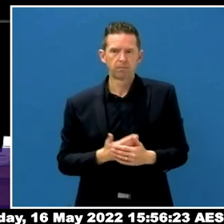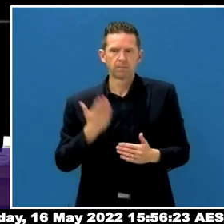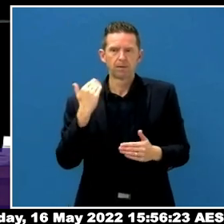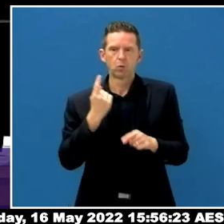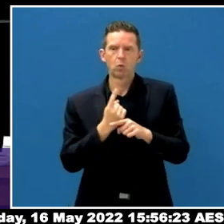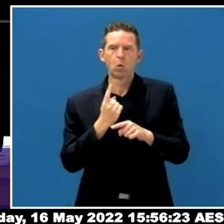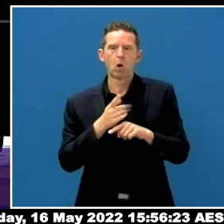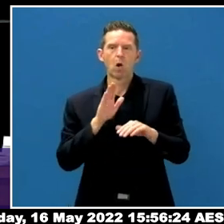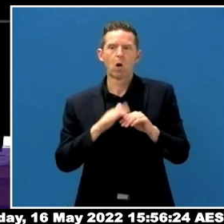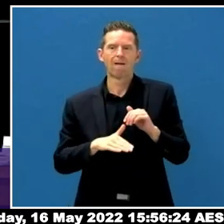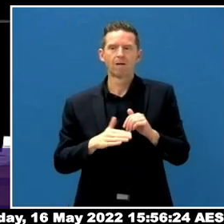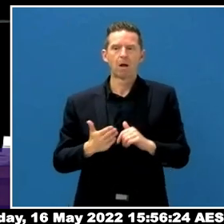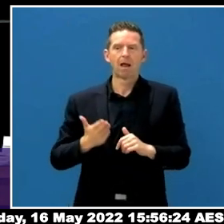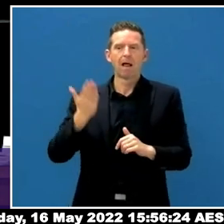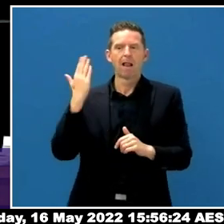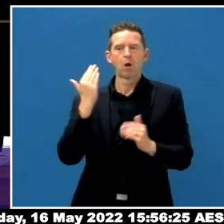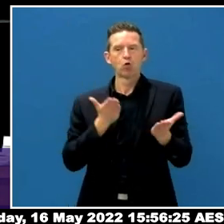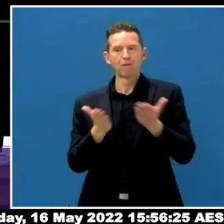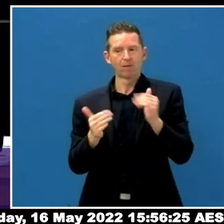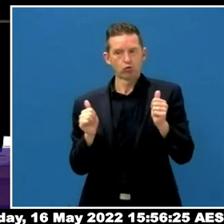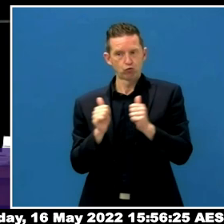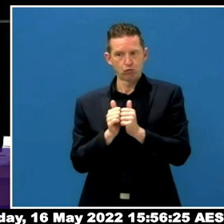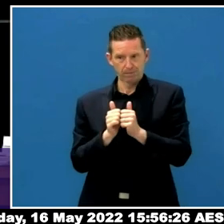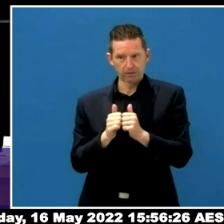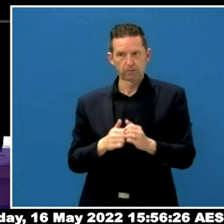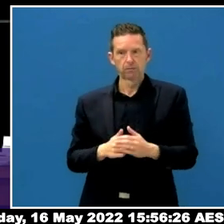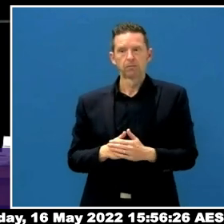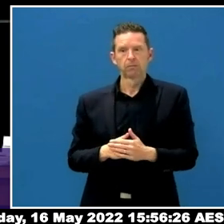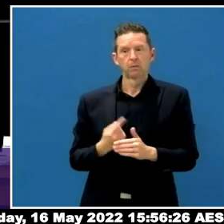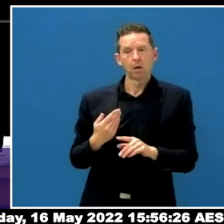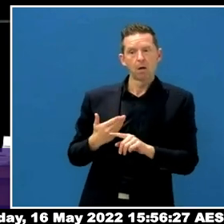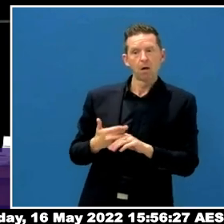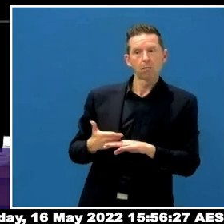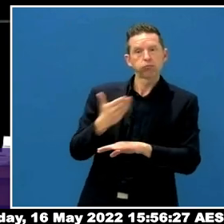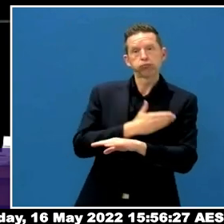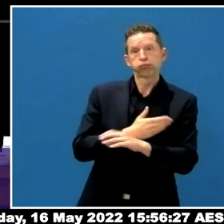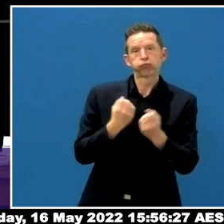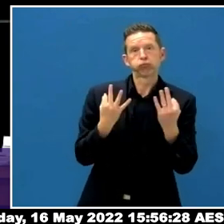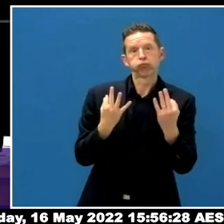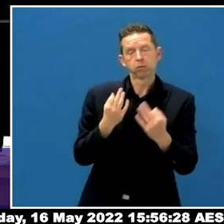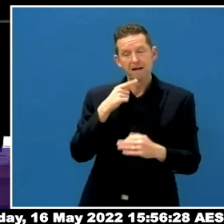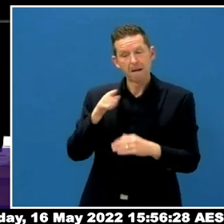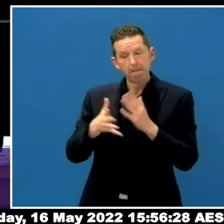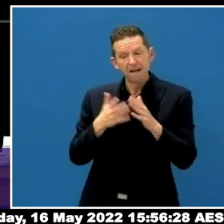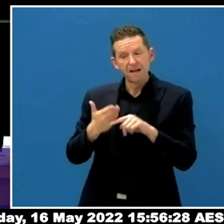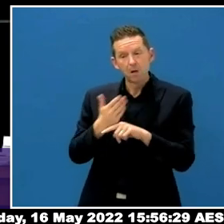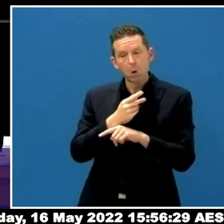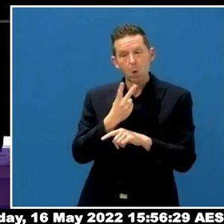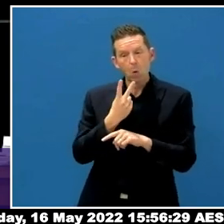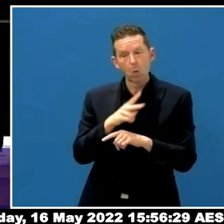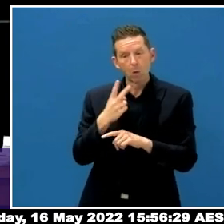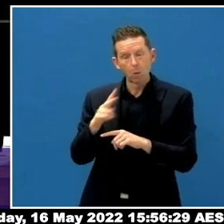When you say the last one, would that have been 2021, 2020? Yeah. MR FOGARTY: Alright.